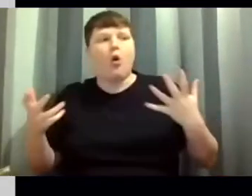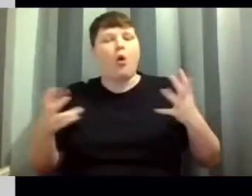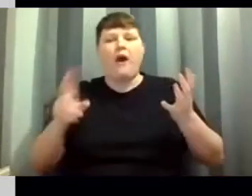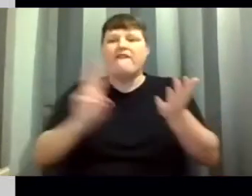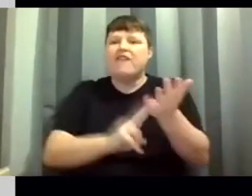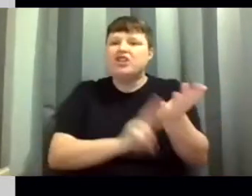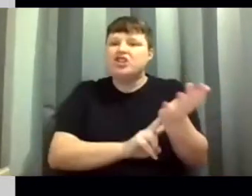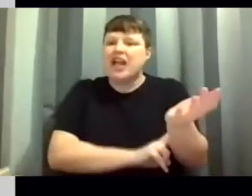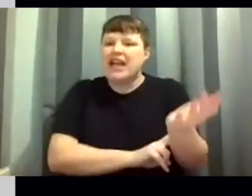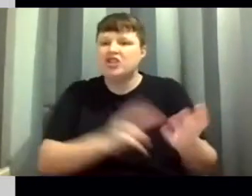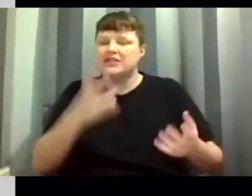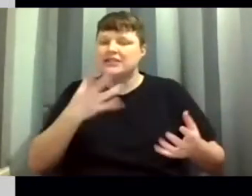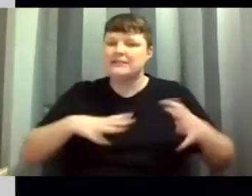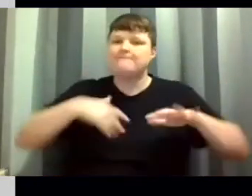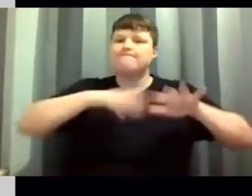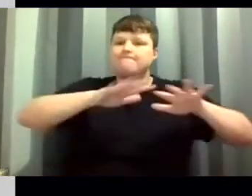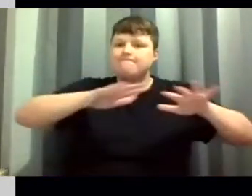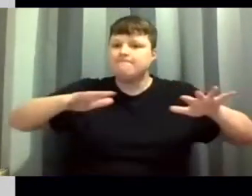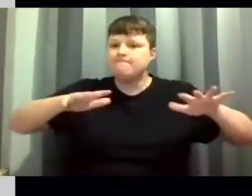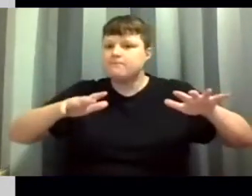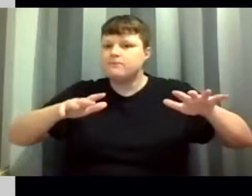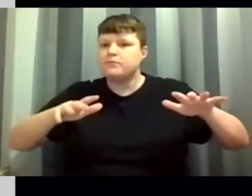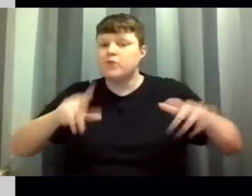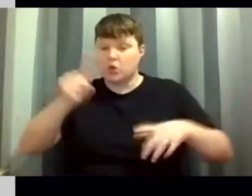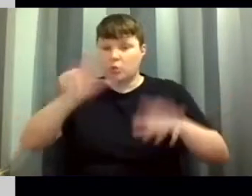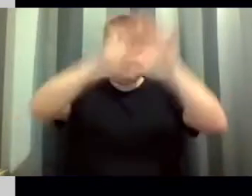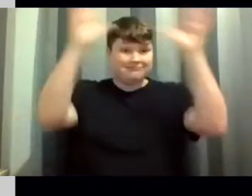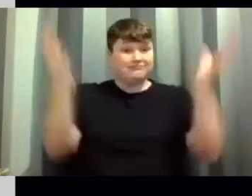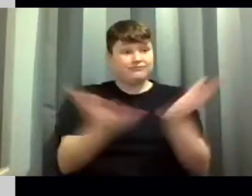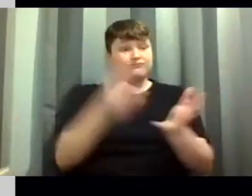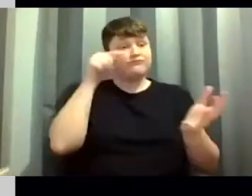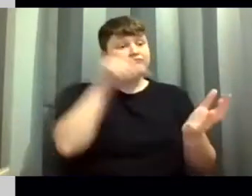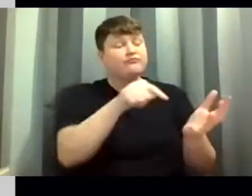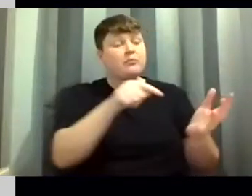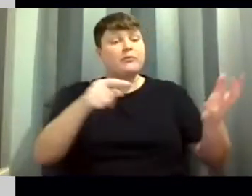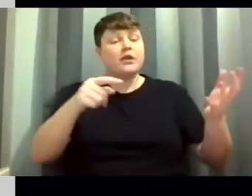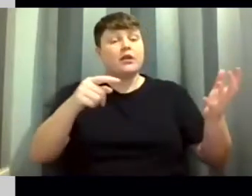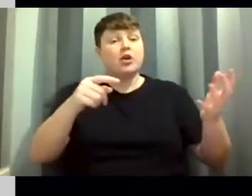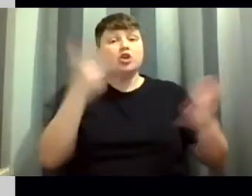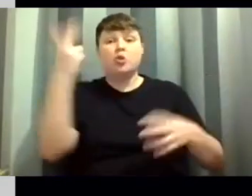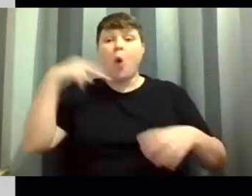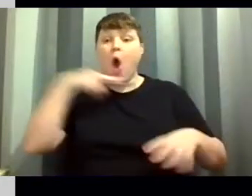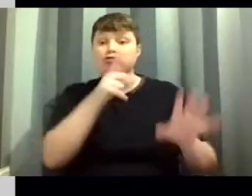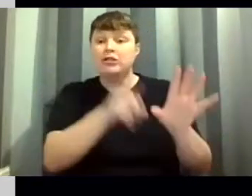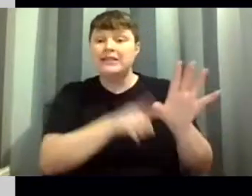a climate model that runs for 200 years you need to know where the forests might have moved to or